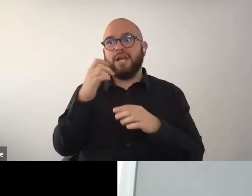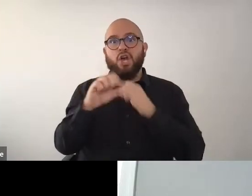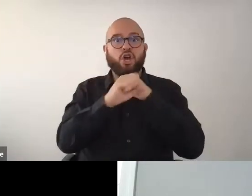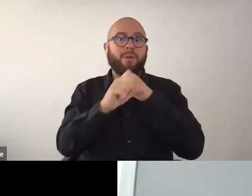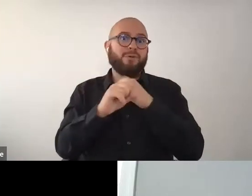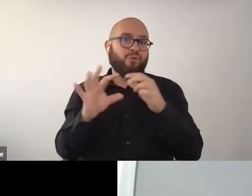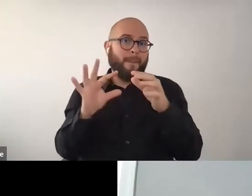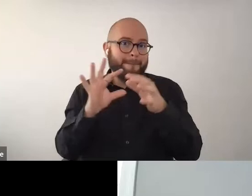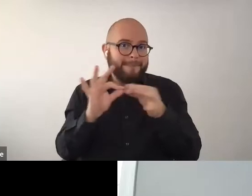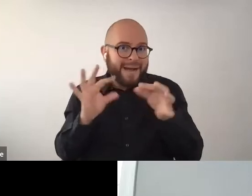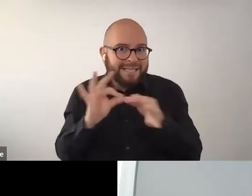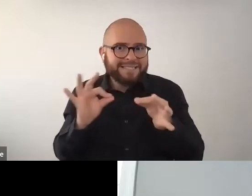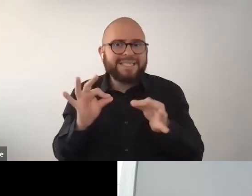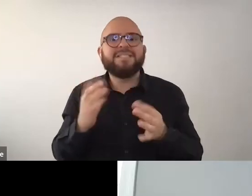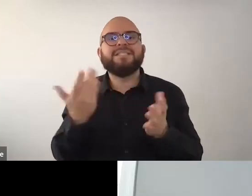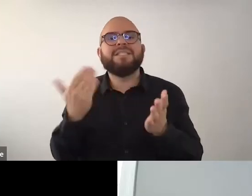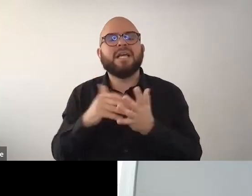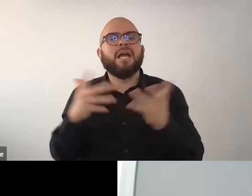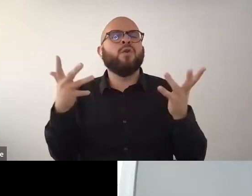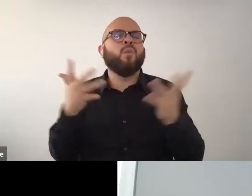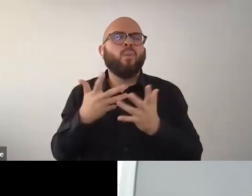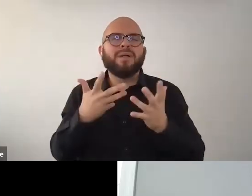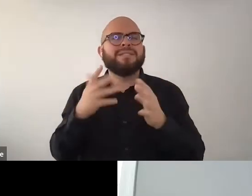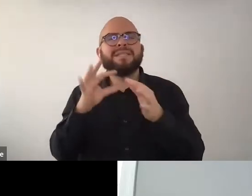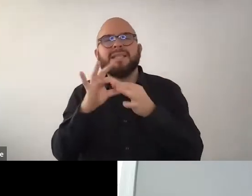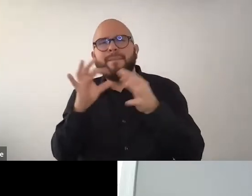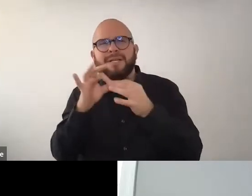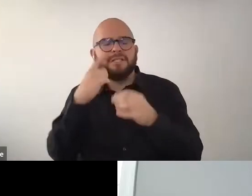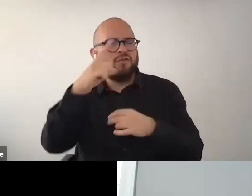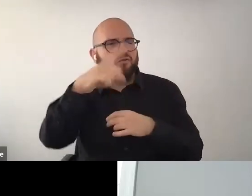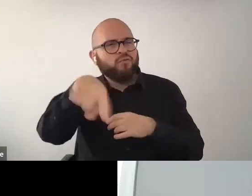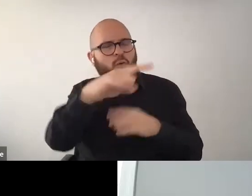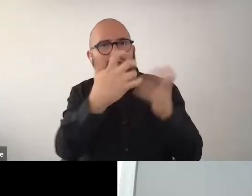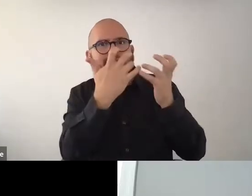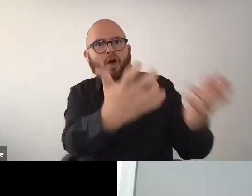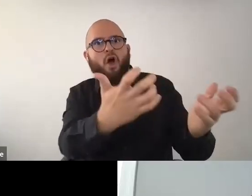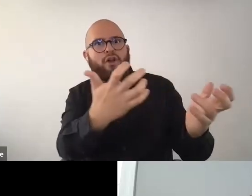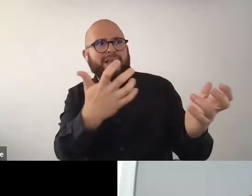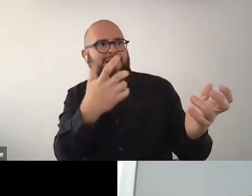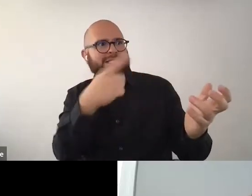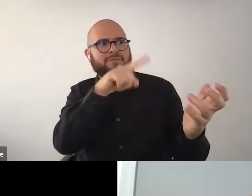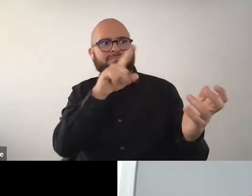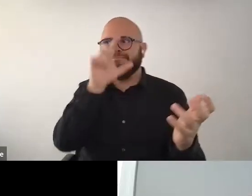to the performer to buy it, I mean to the audience, sorry, to buy it. So that would be the difference